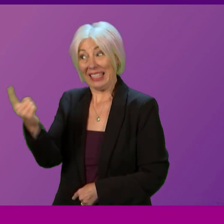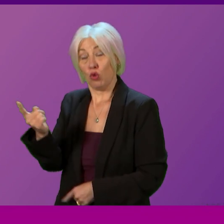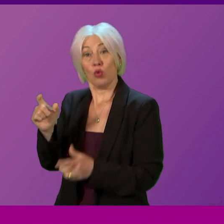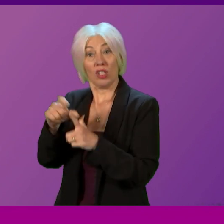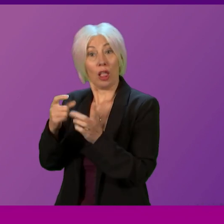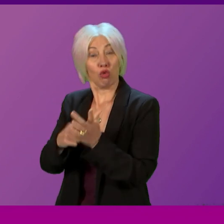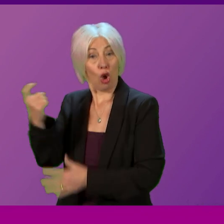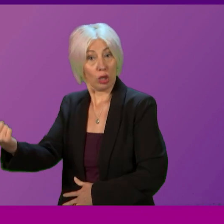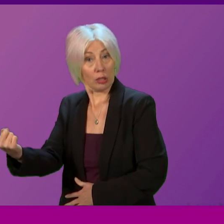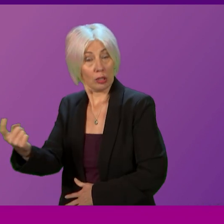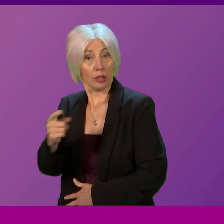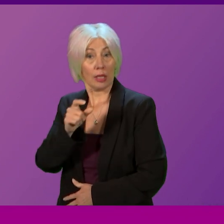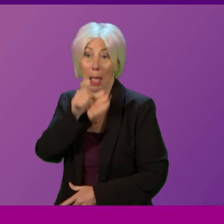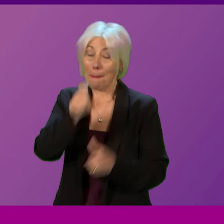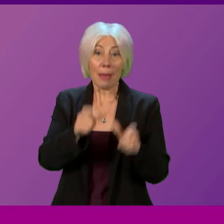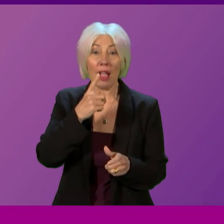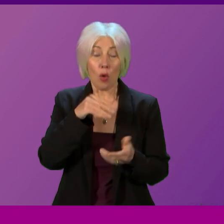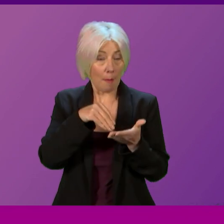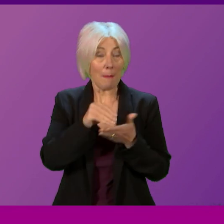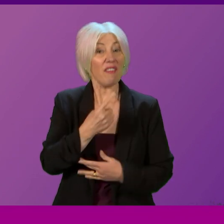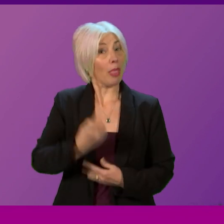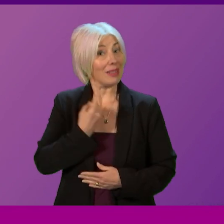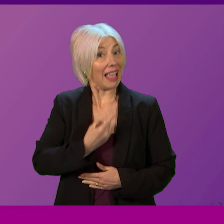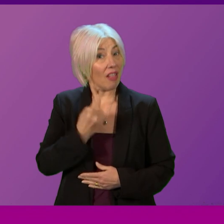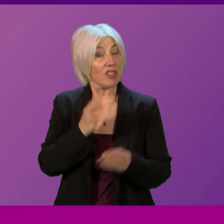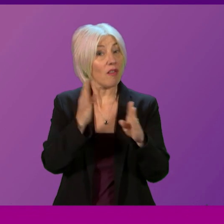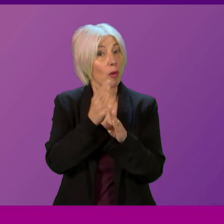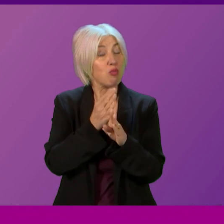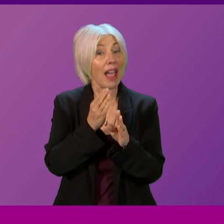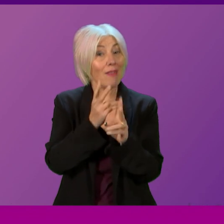of people who self-fund for private care in Scotland is significantly lower than it is